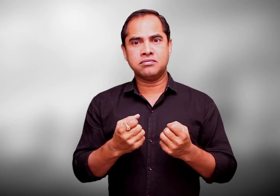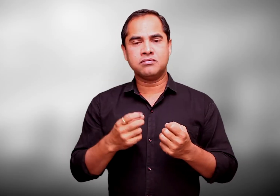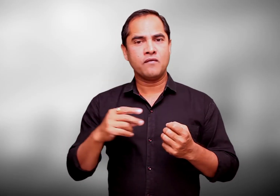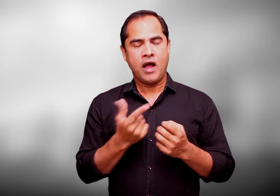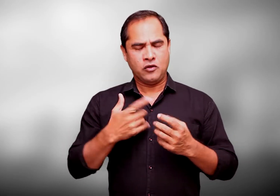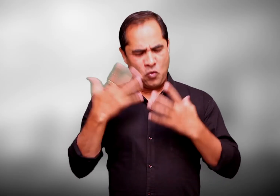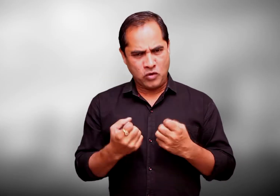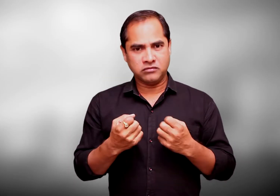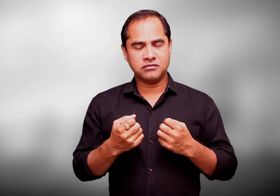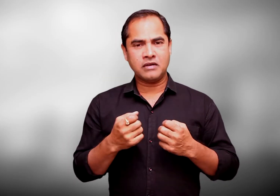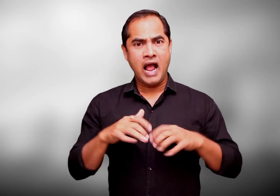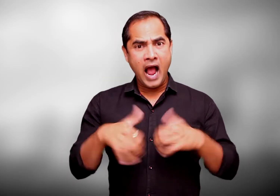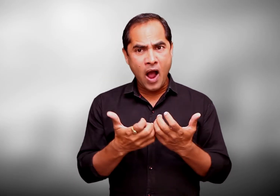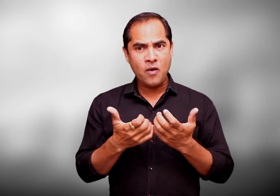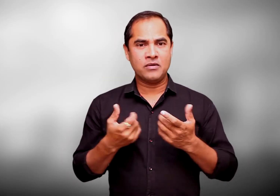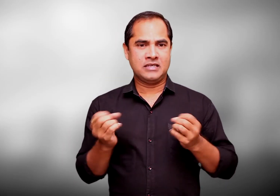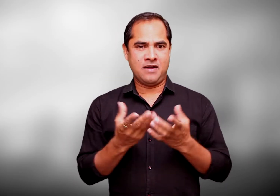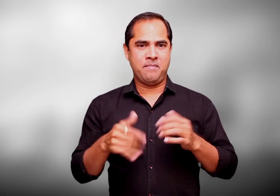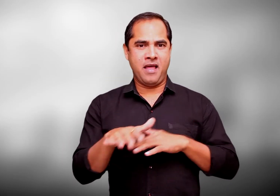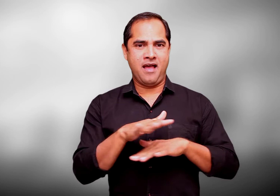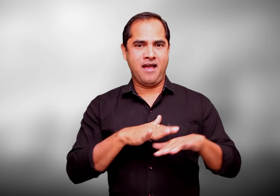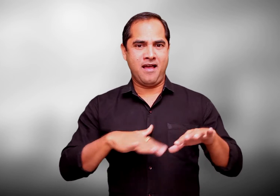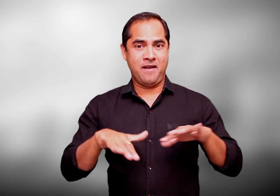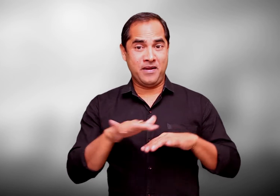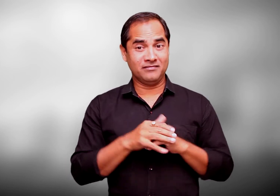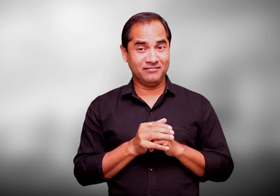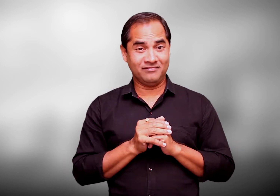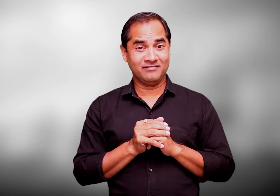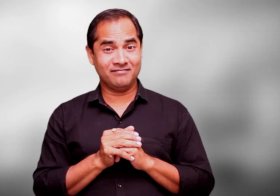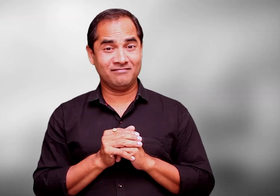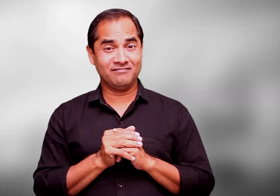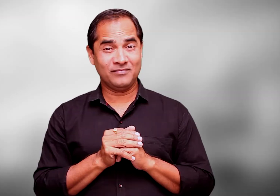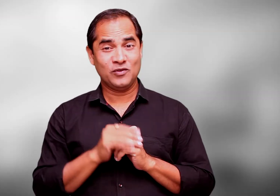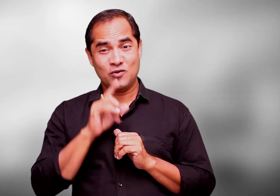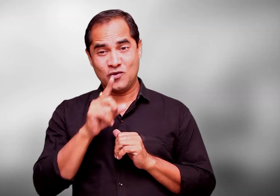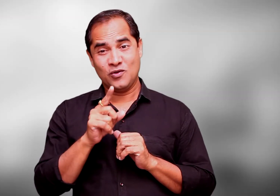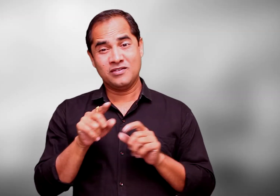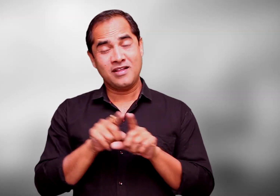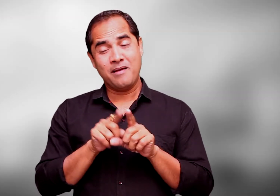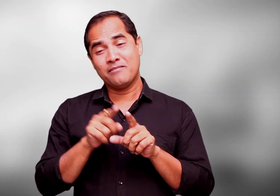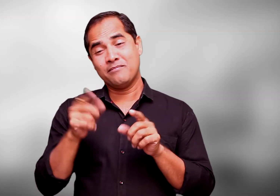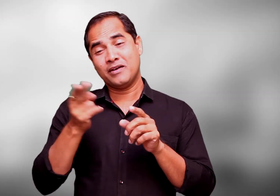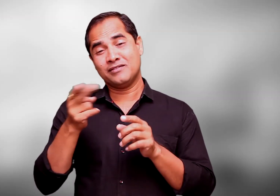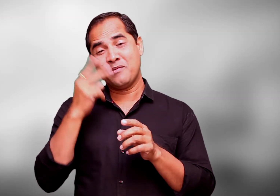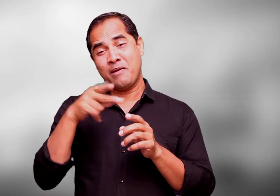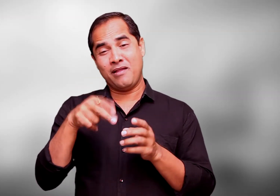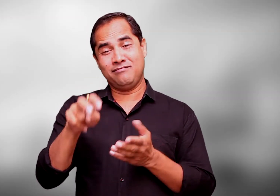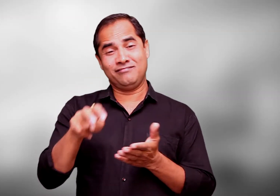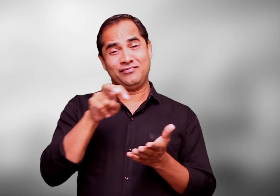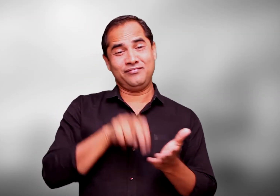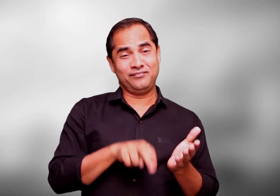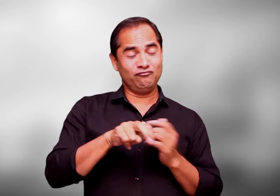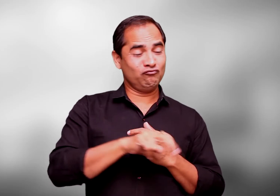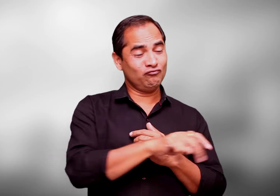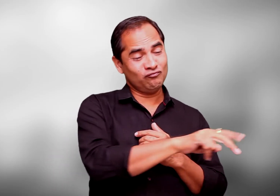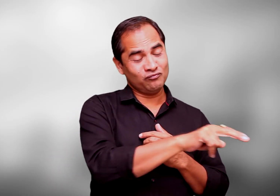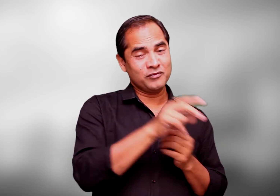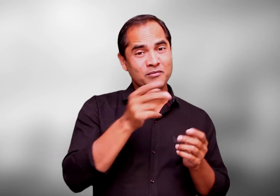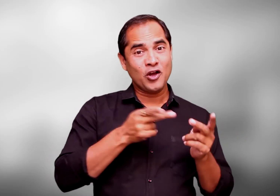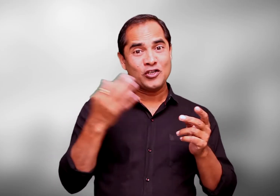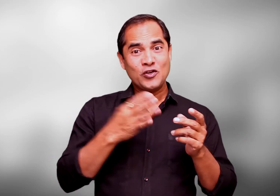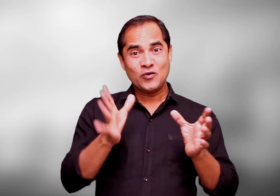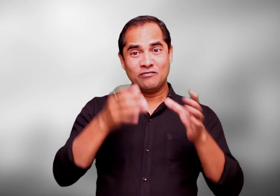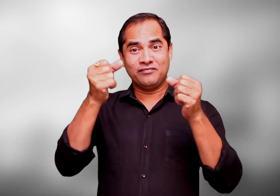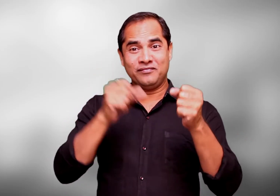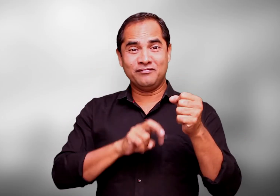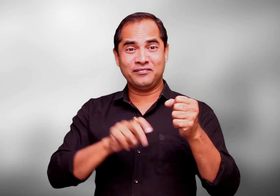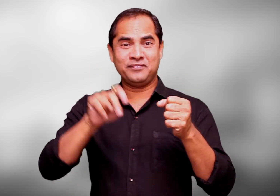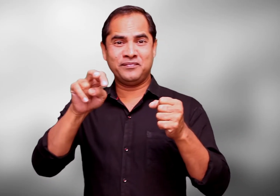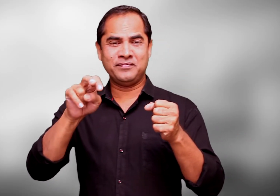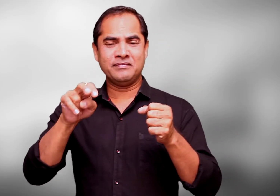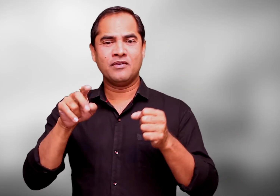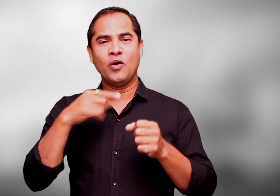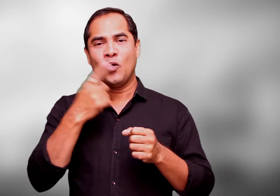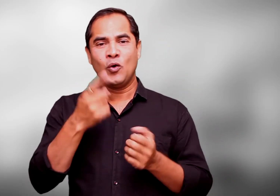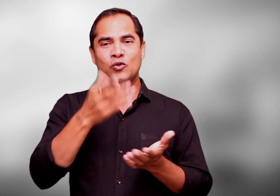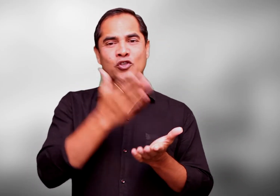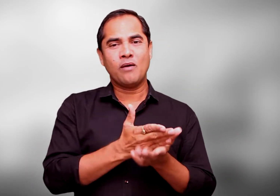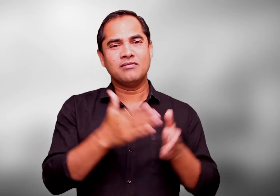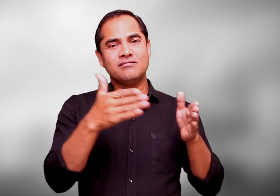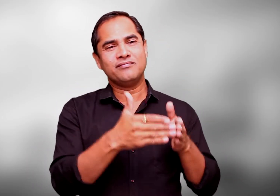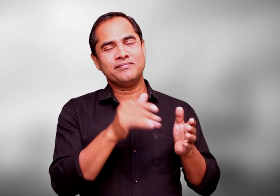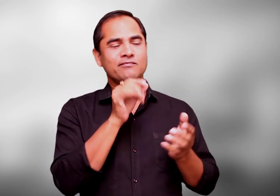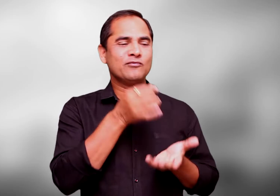an overwhelming desire. Valli would stare at the people who got on and off